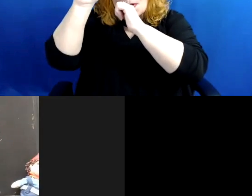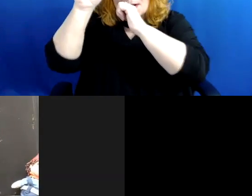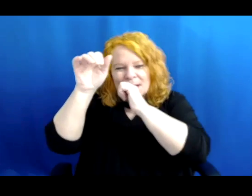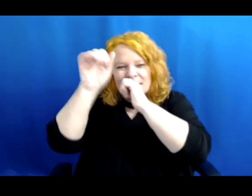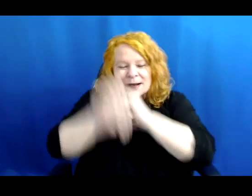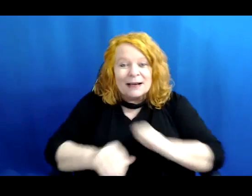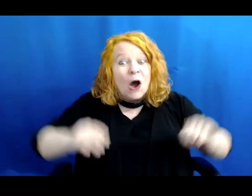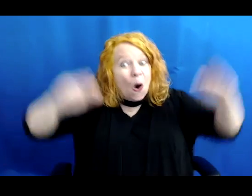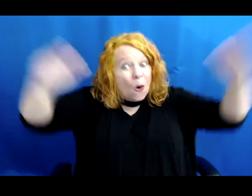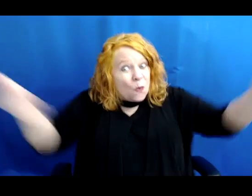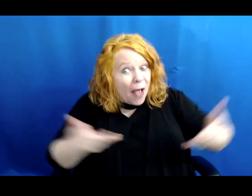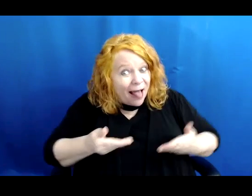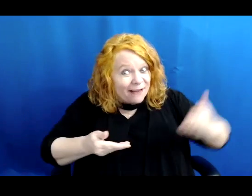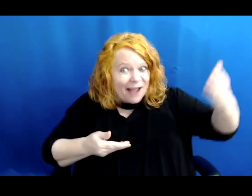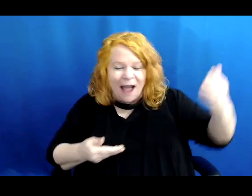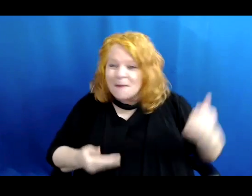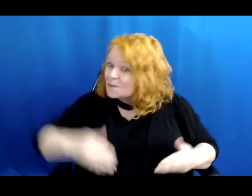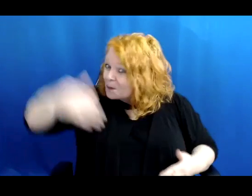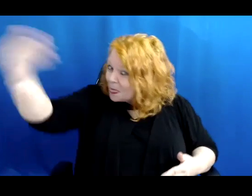Gywn: Welcome! Welcome!